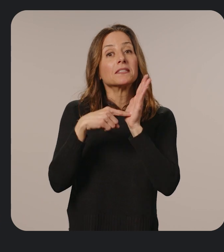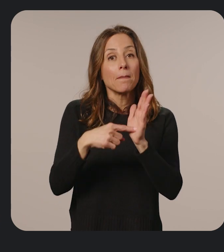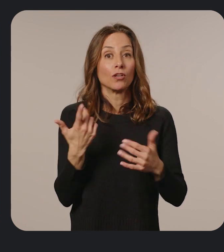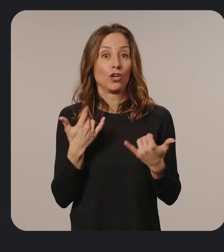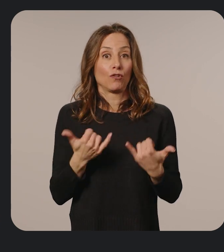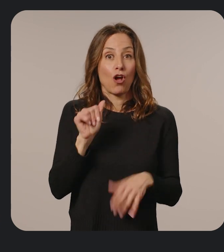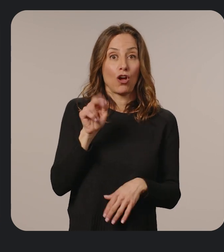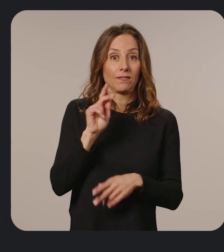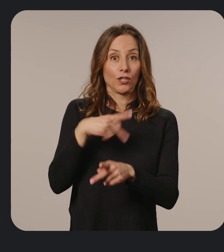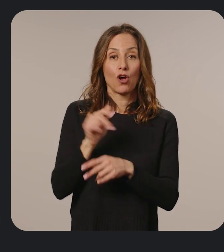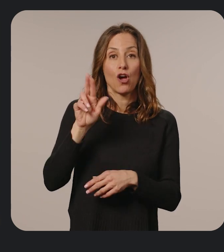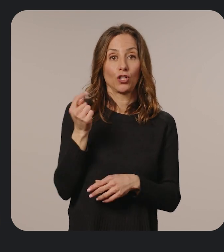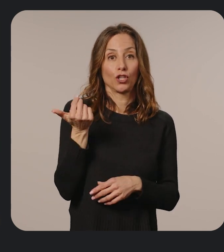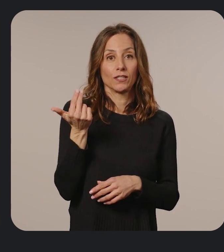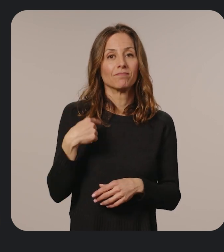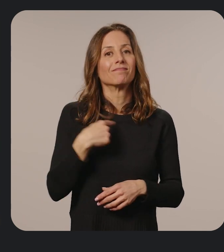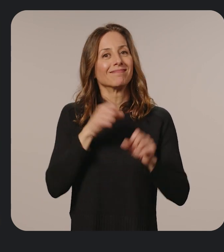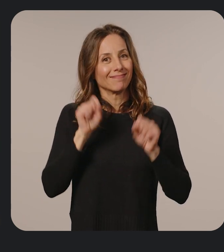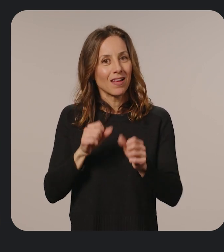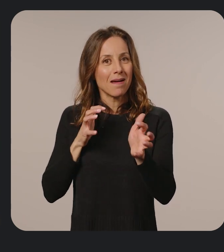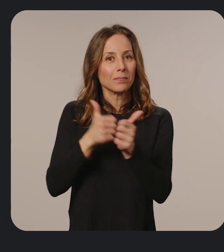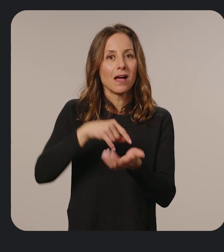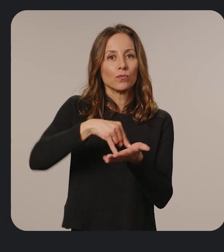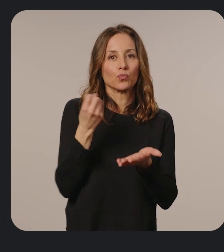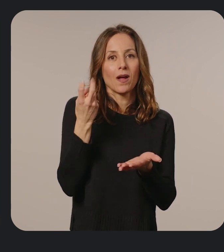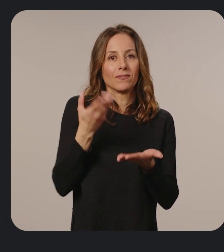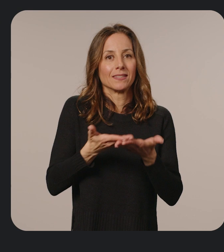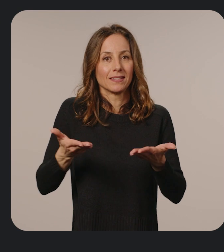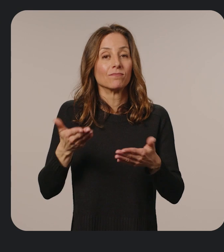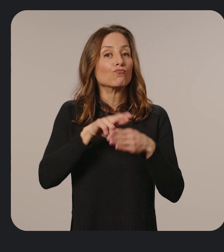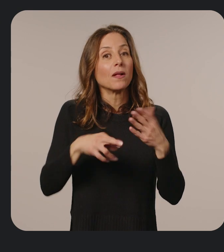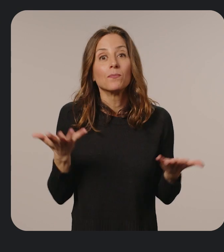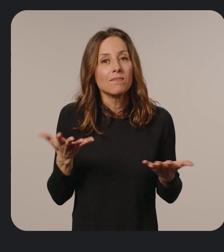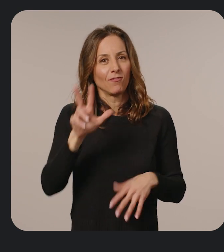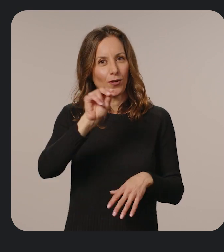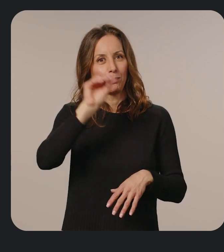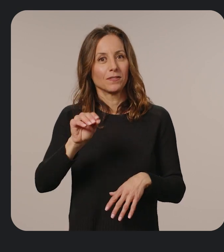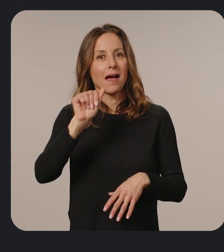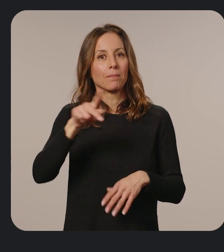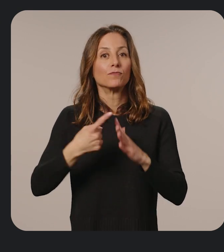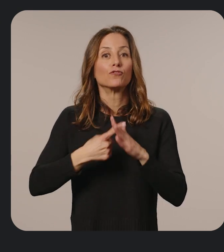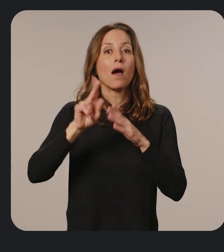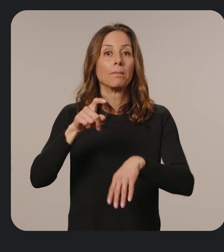For example, in the current ART version, ART 13, we're able to update Android 12 devices, resulting in up to 30%